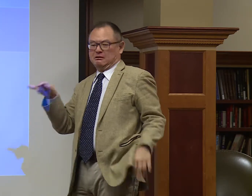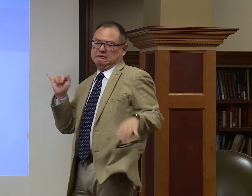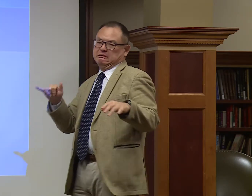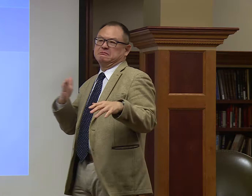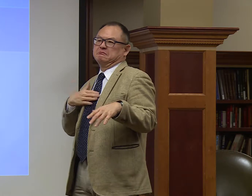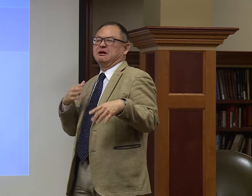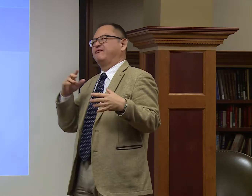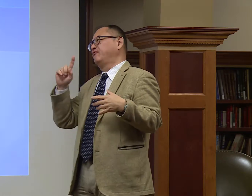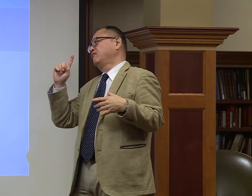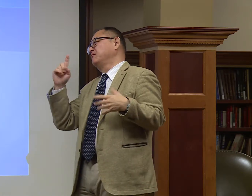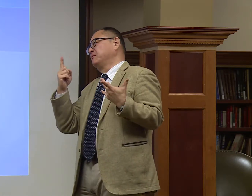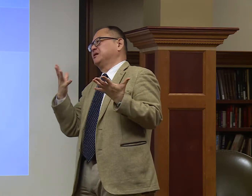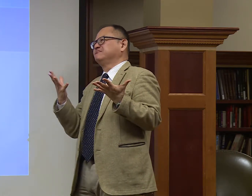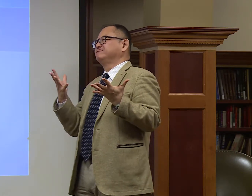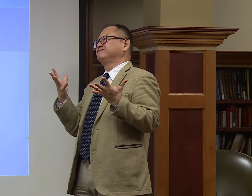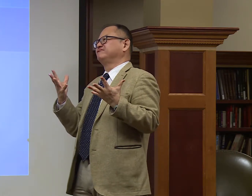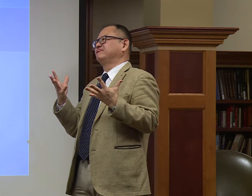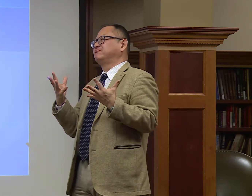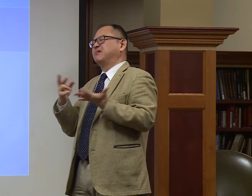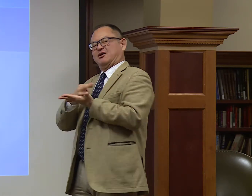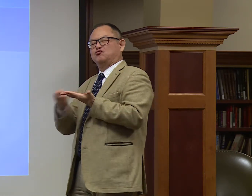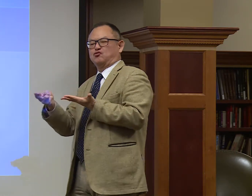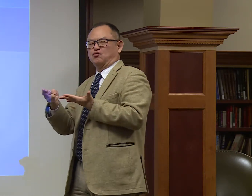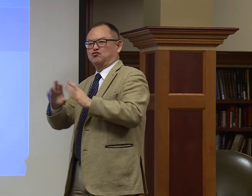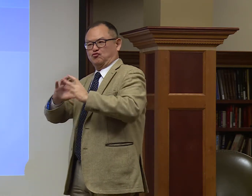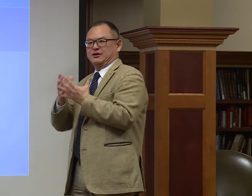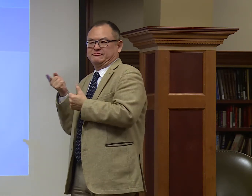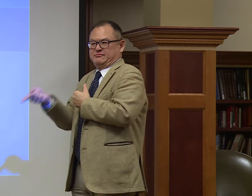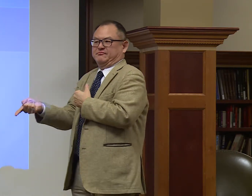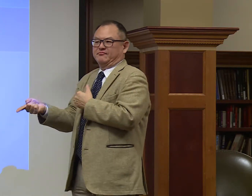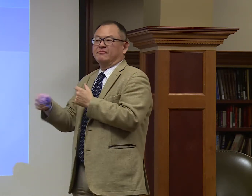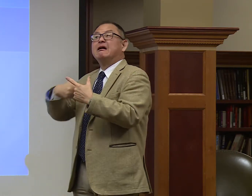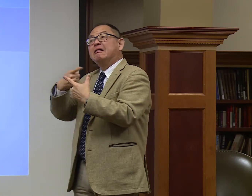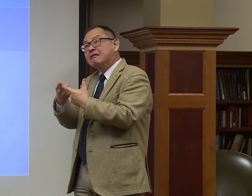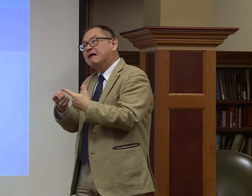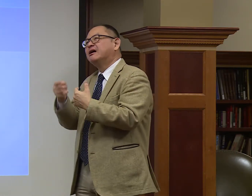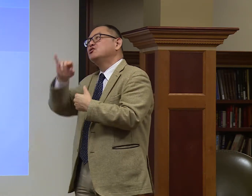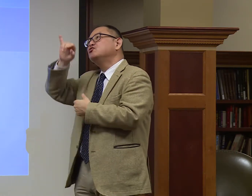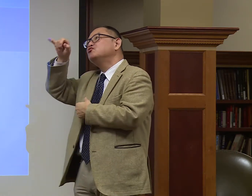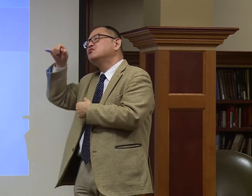that I began to go to. For 6 years, I went to that.